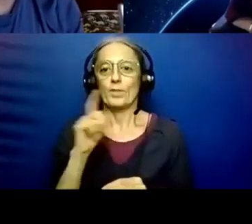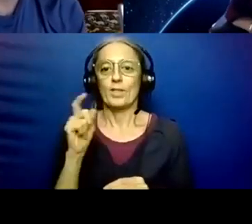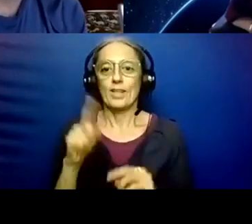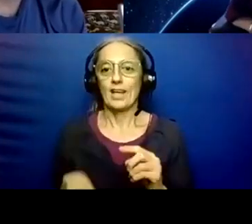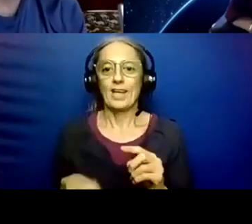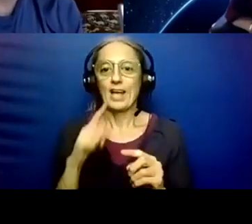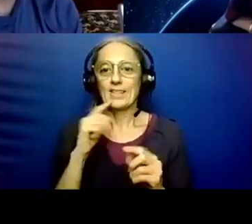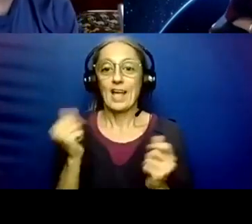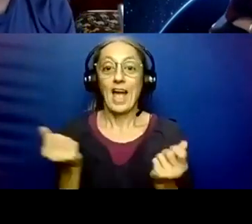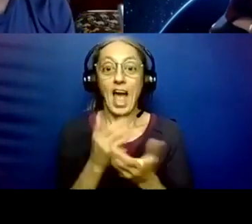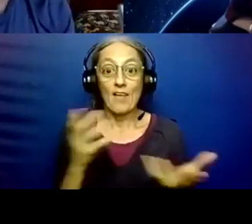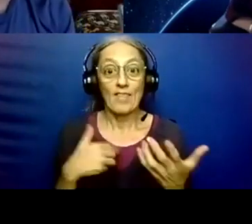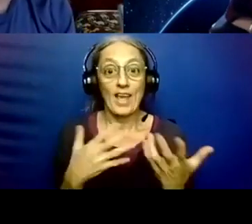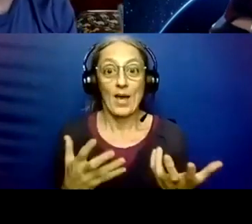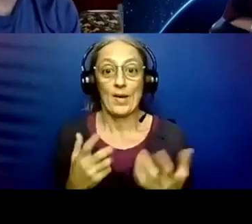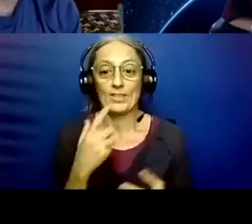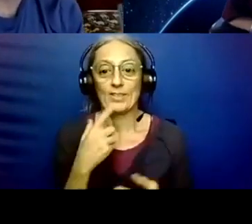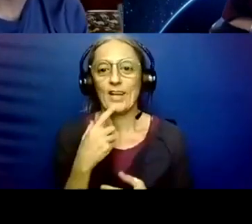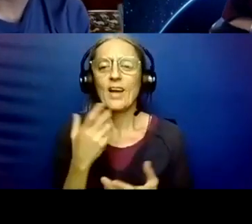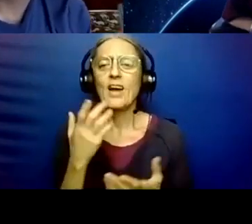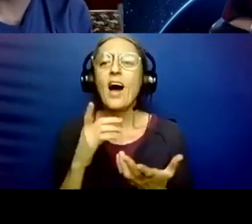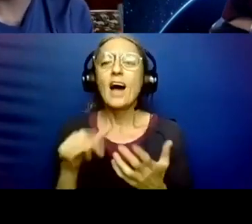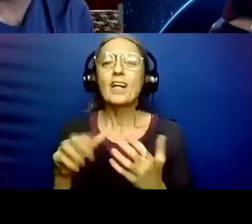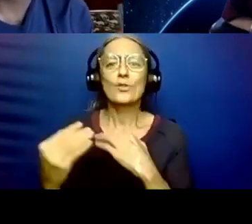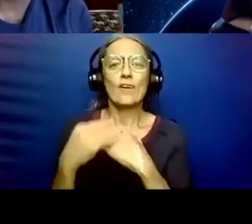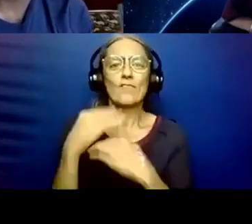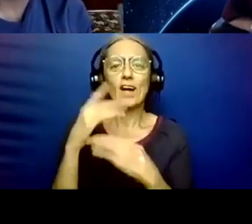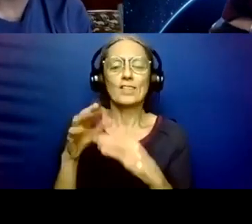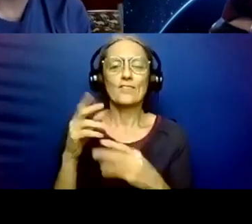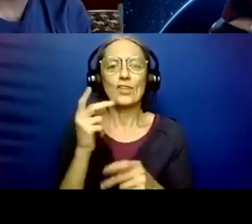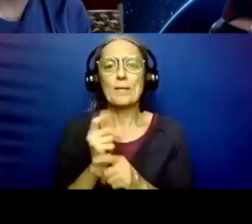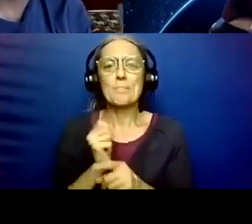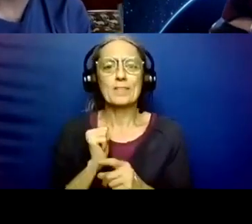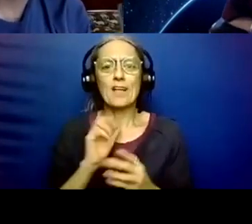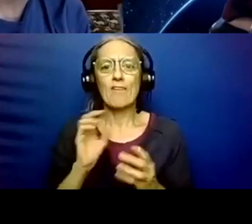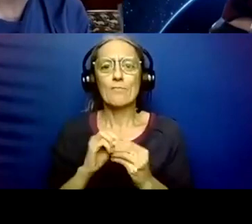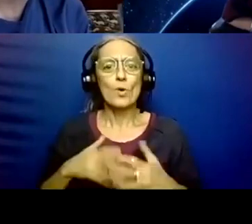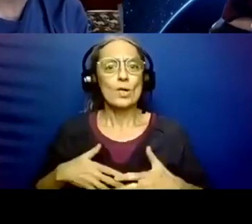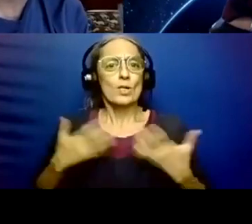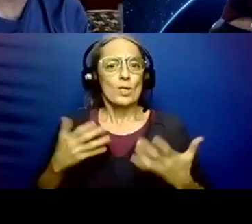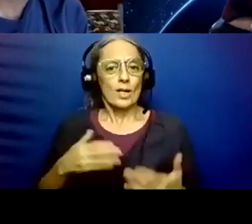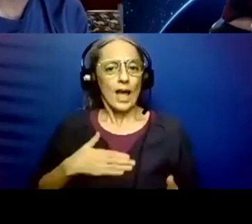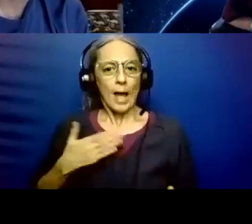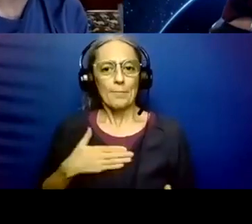what's your advice for keeping my spirits up? When I get frustrated because I can't say all I want to say,